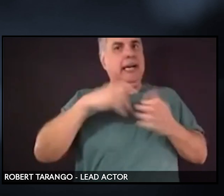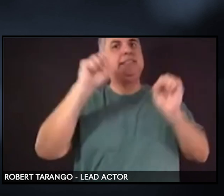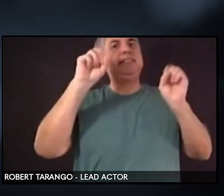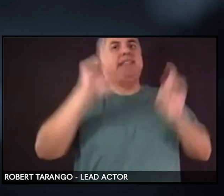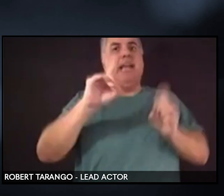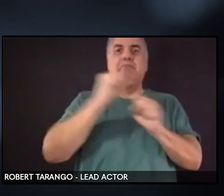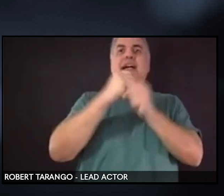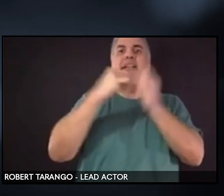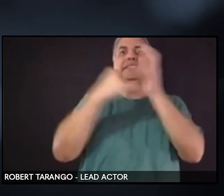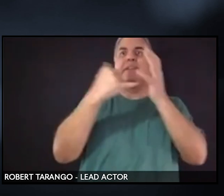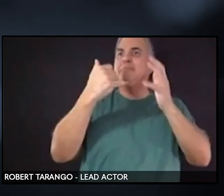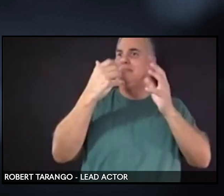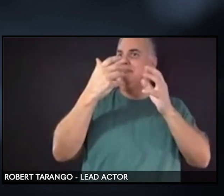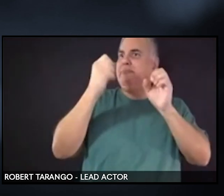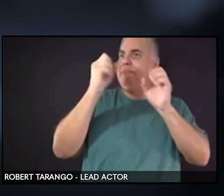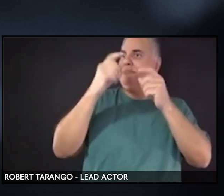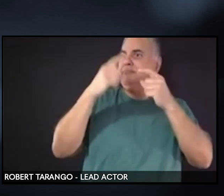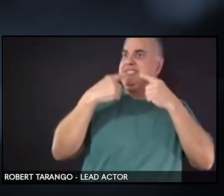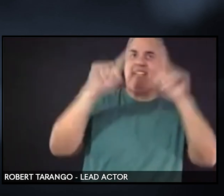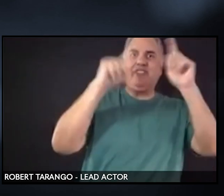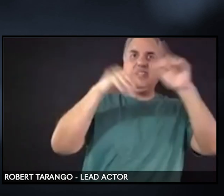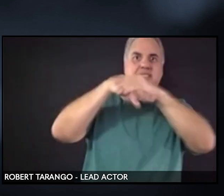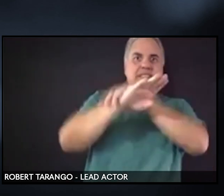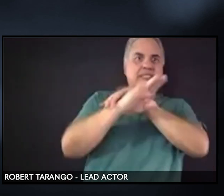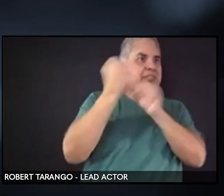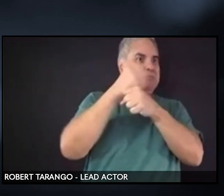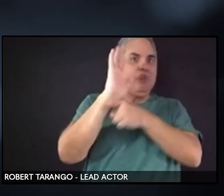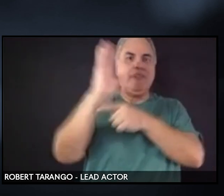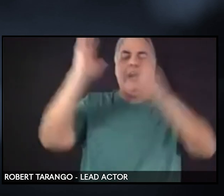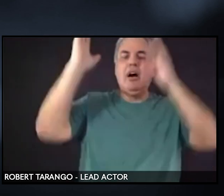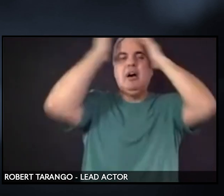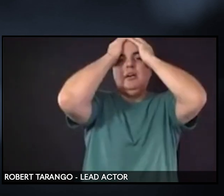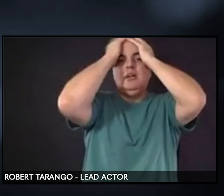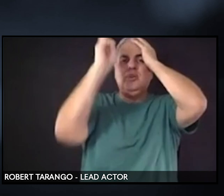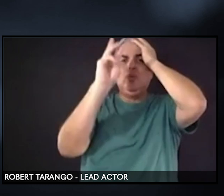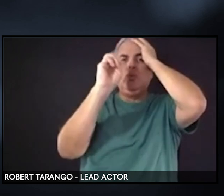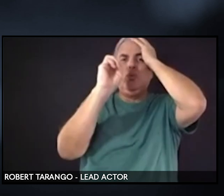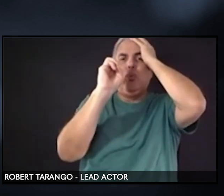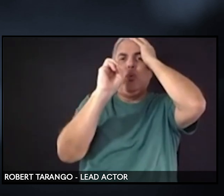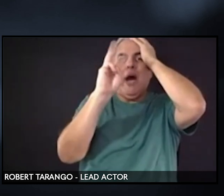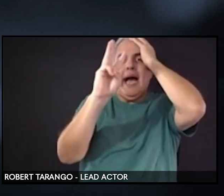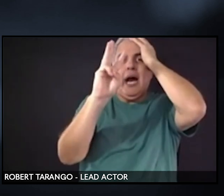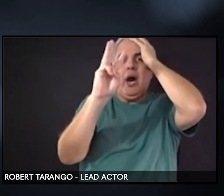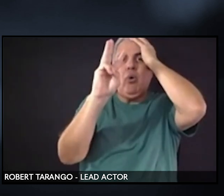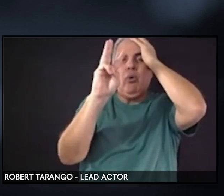But again, that feeling that inspiration, that success. I don't even